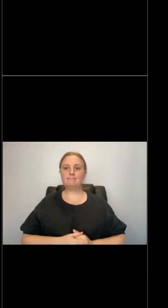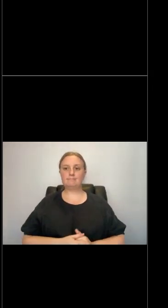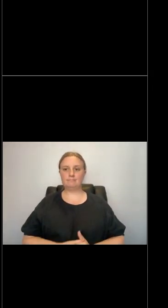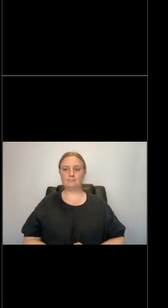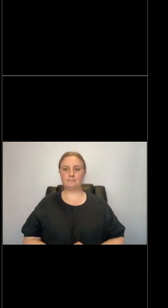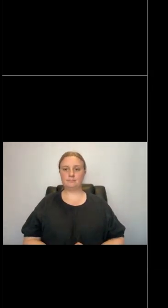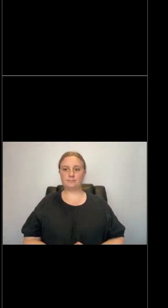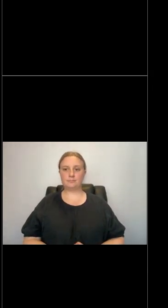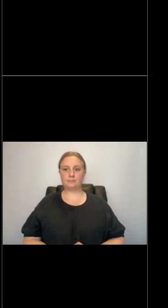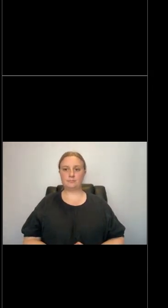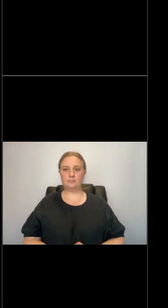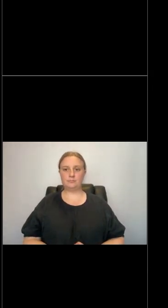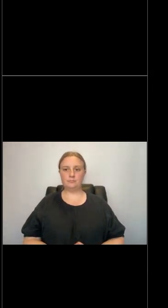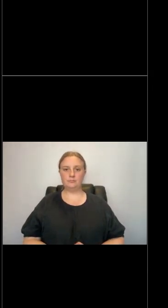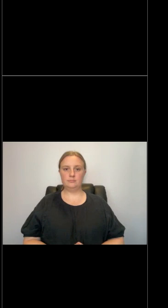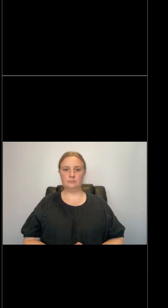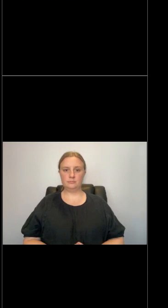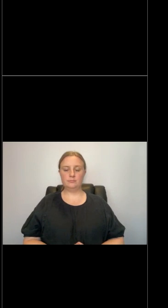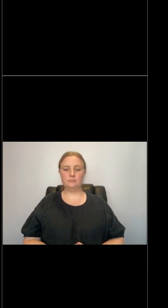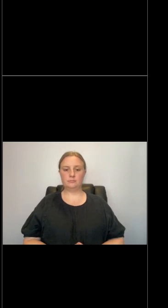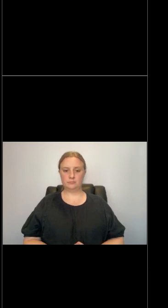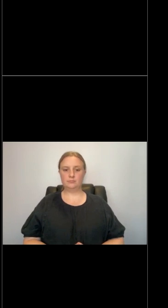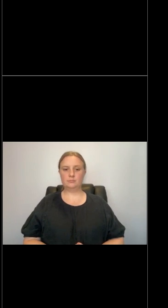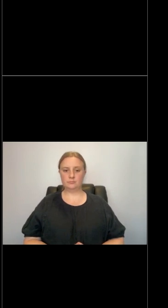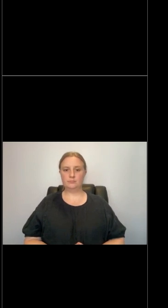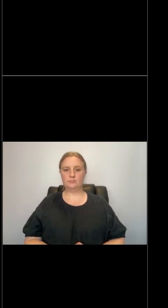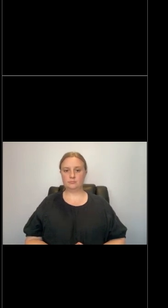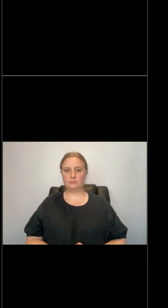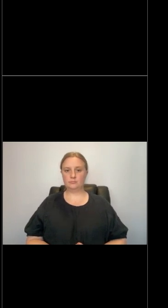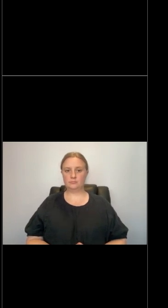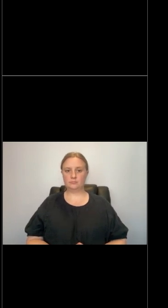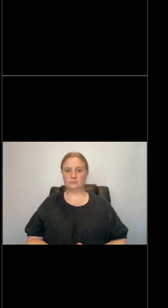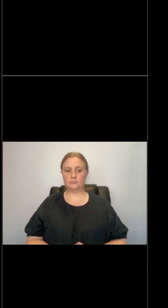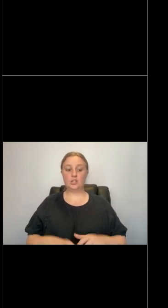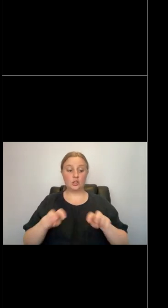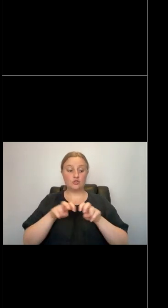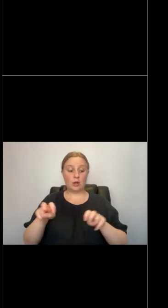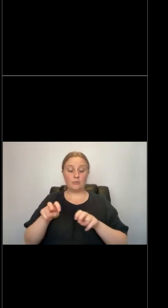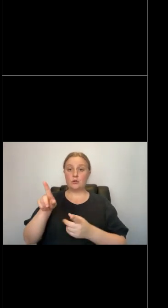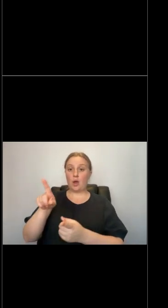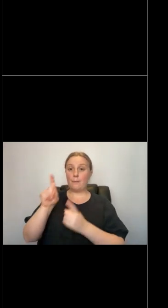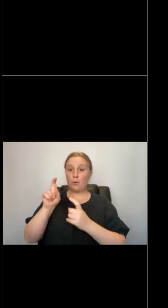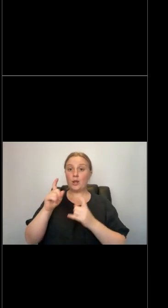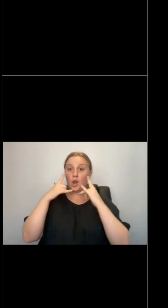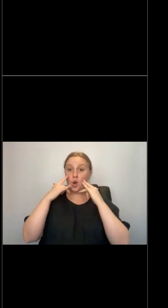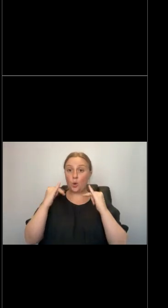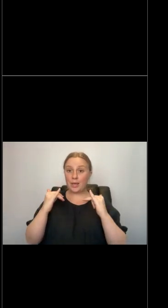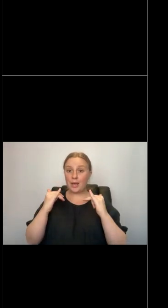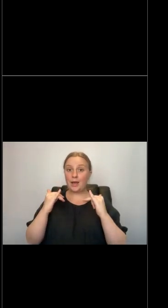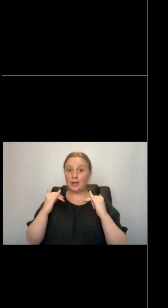lawyers appointed by the Tribunal will need permission or consent to speak to other people.